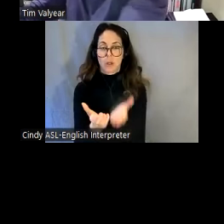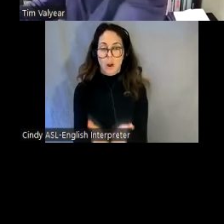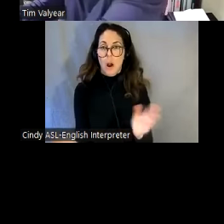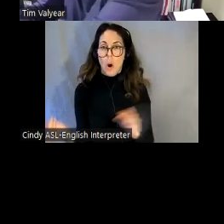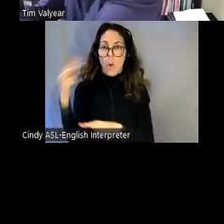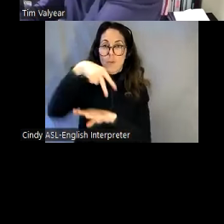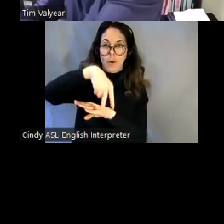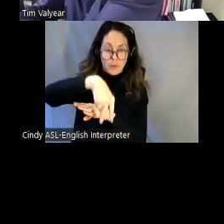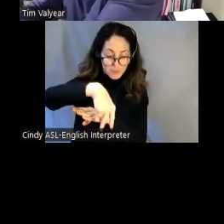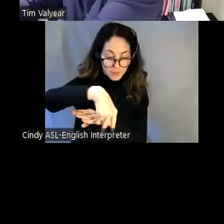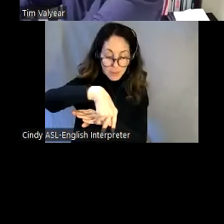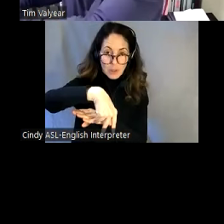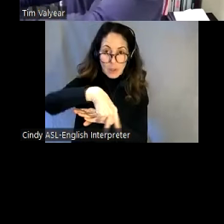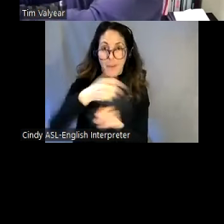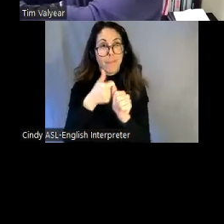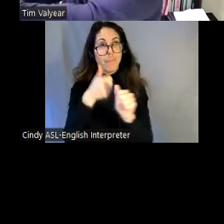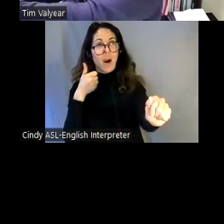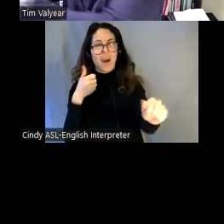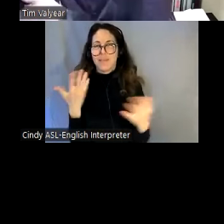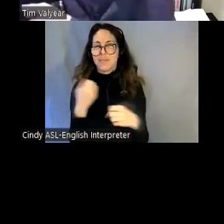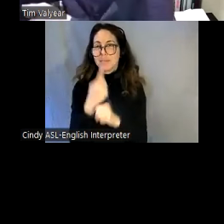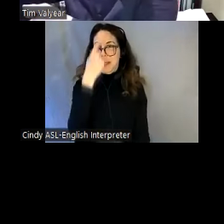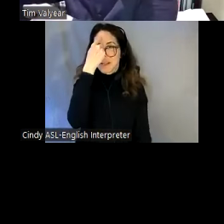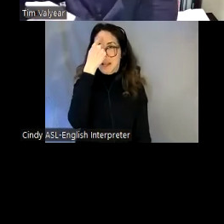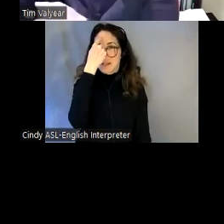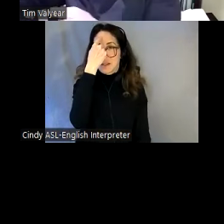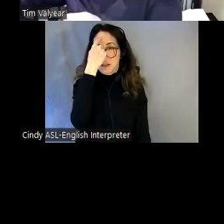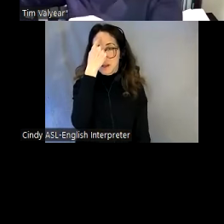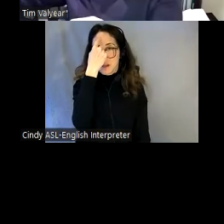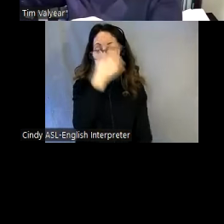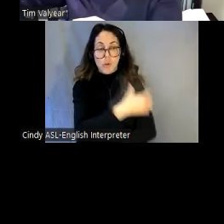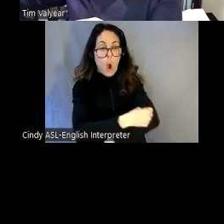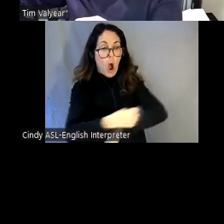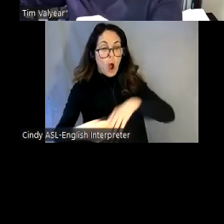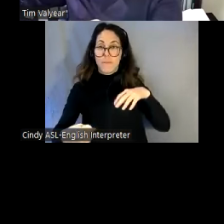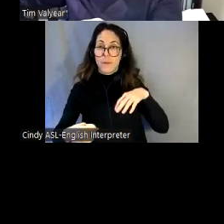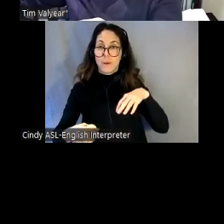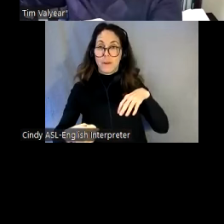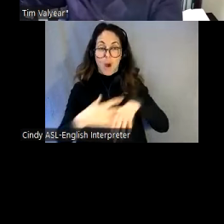The outside of the glove is contaminated. And you're over